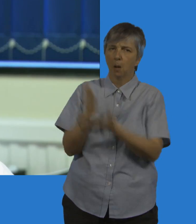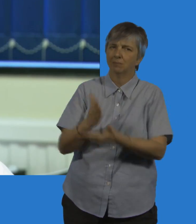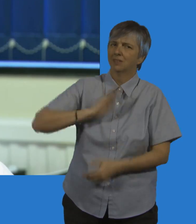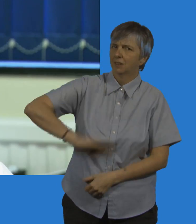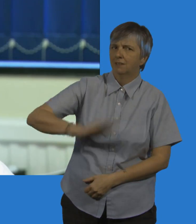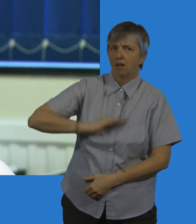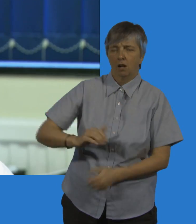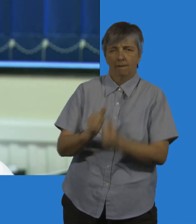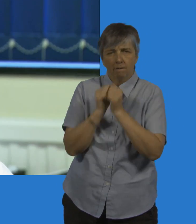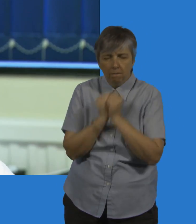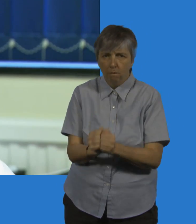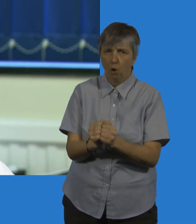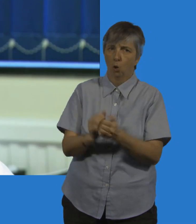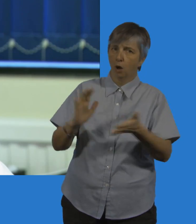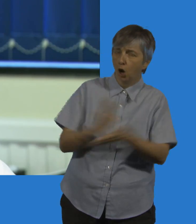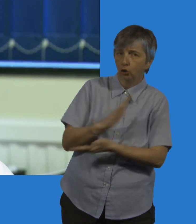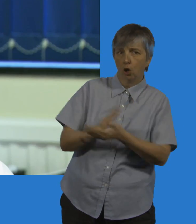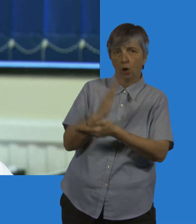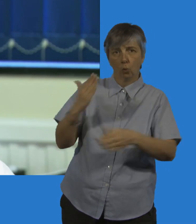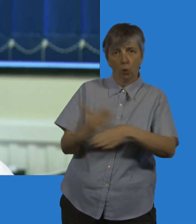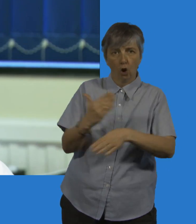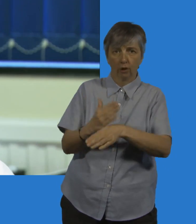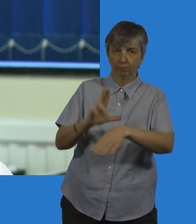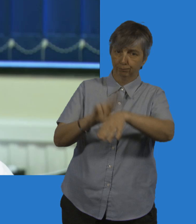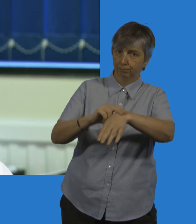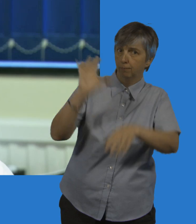and has absolutely brought back the joy of working in general practice.